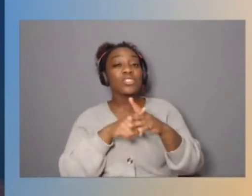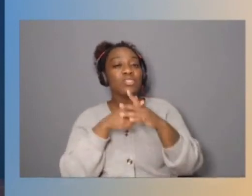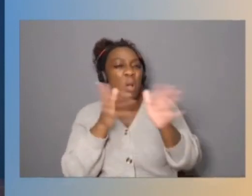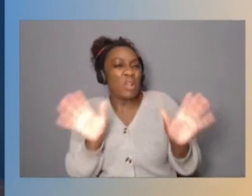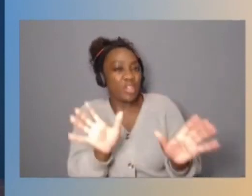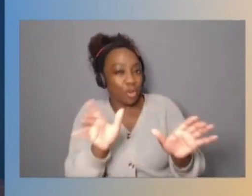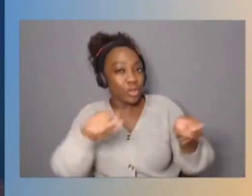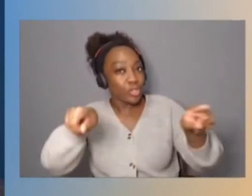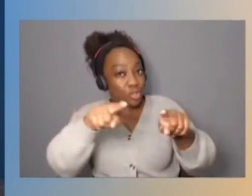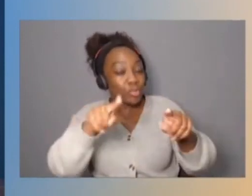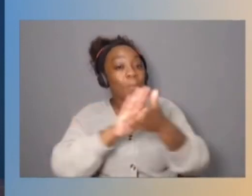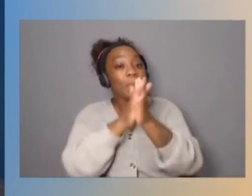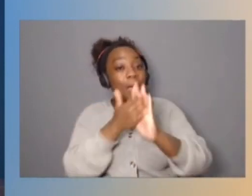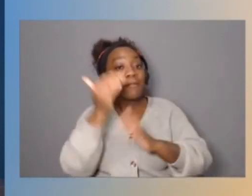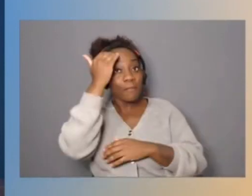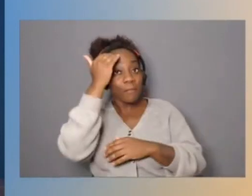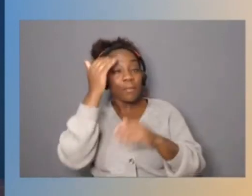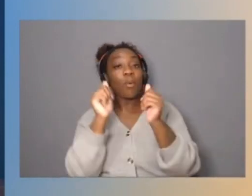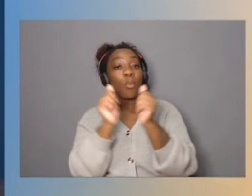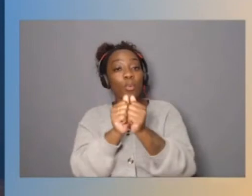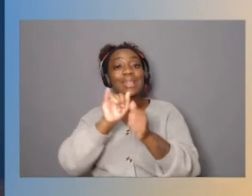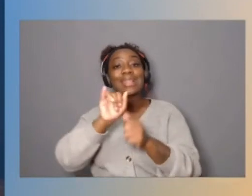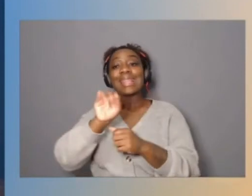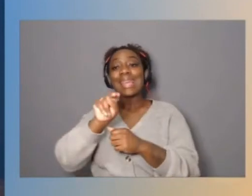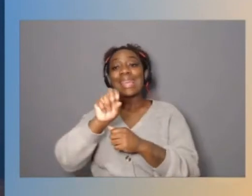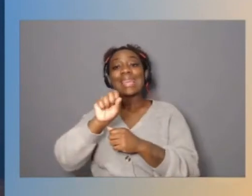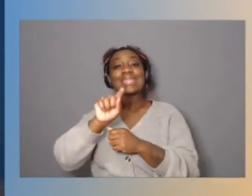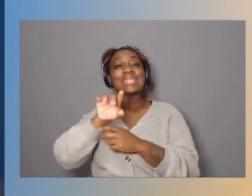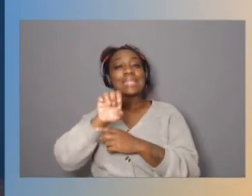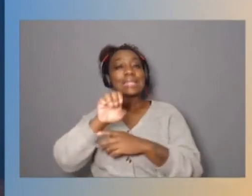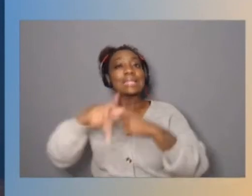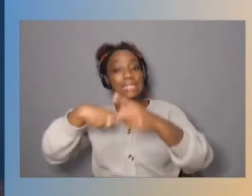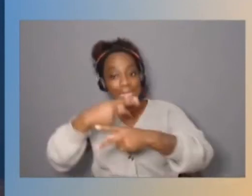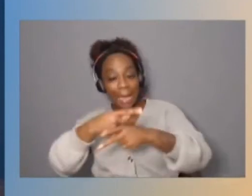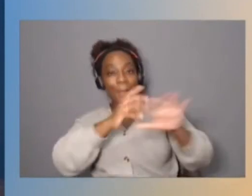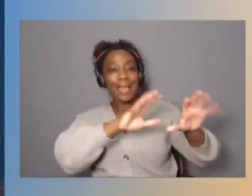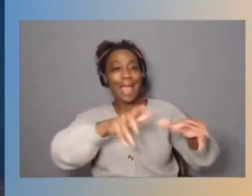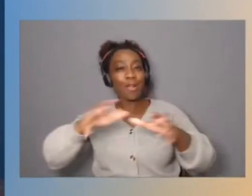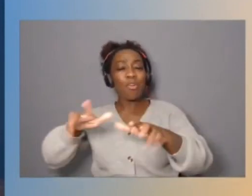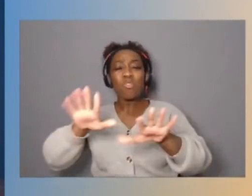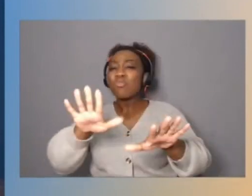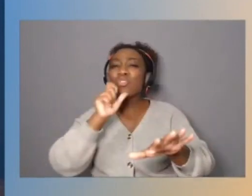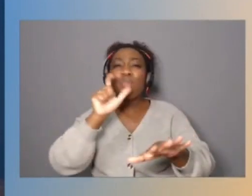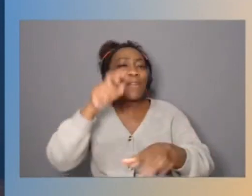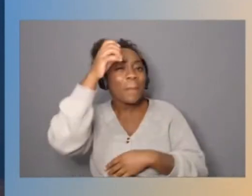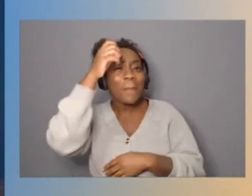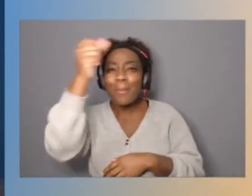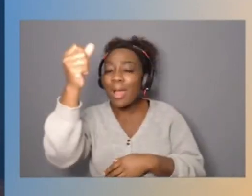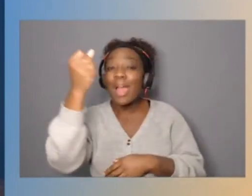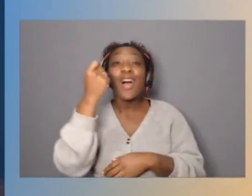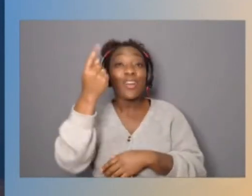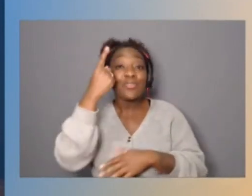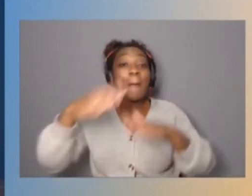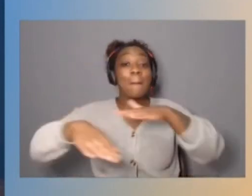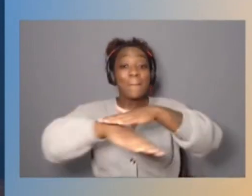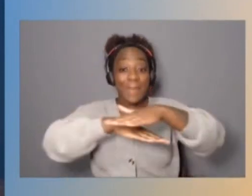with the instance types and categories. You don't have to memorize anything. No. You just need to understand the basic criteria, memory optimized, storage optimized,